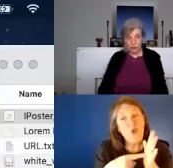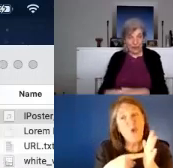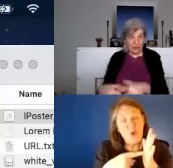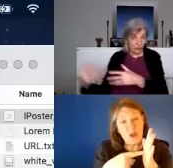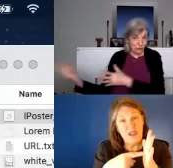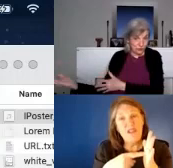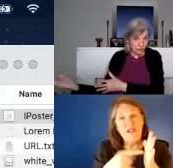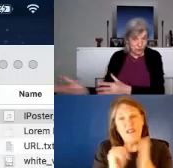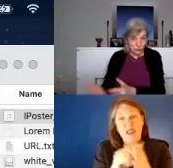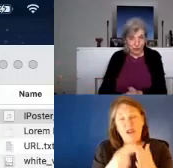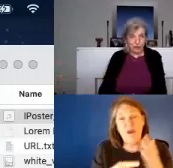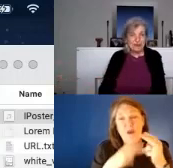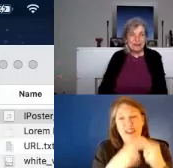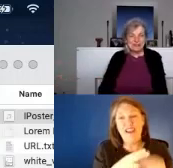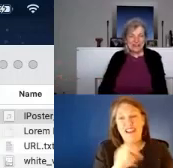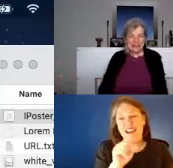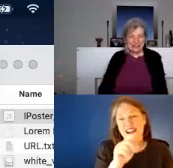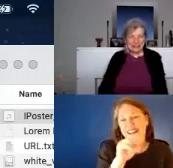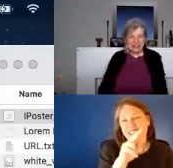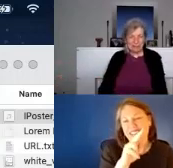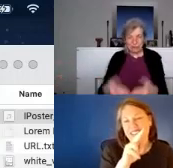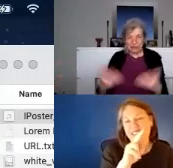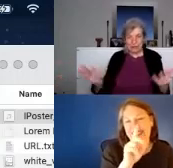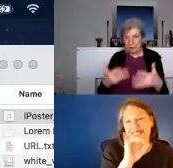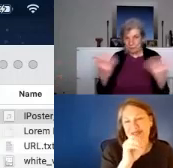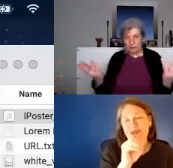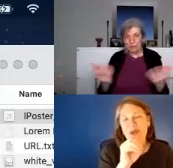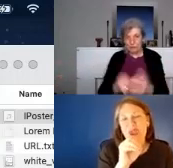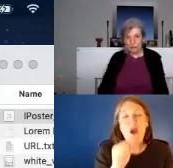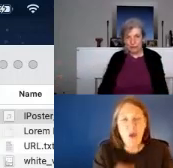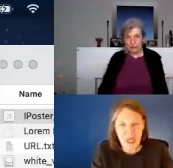what I call the studio. 07:30:37 And bring up the preview, and the